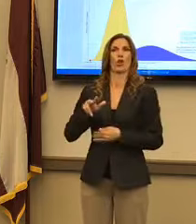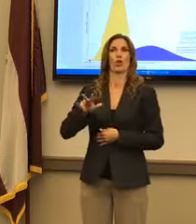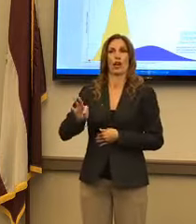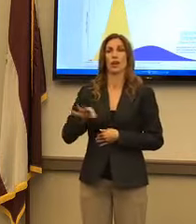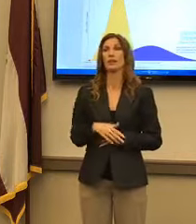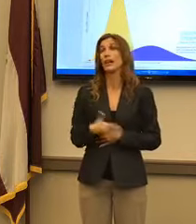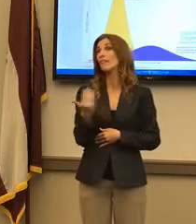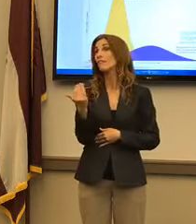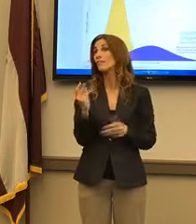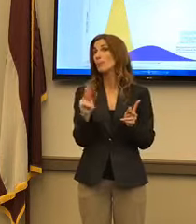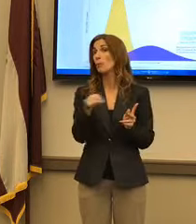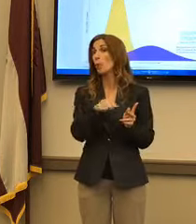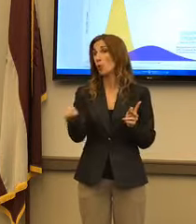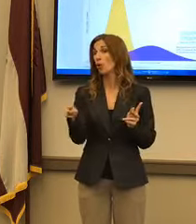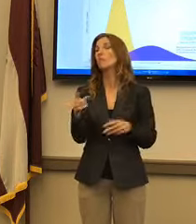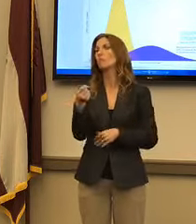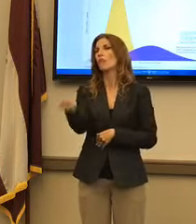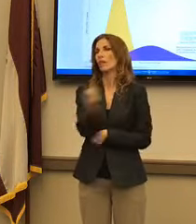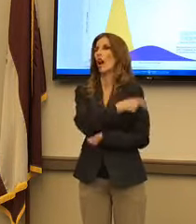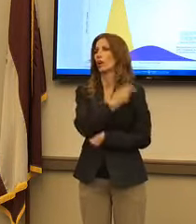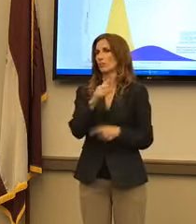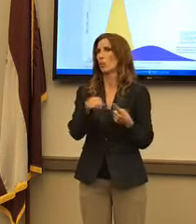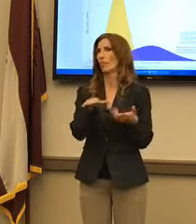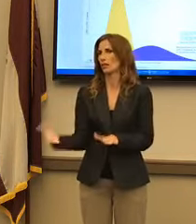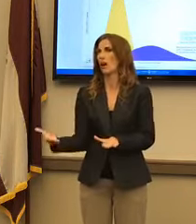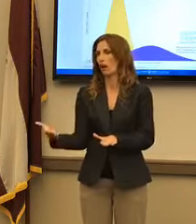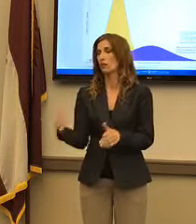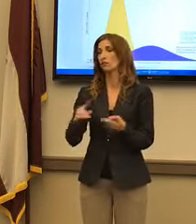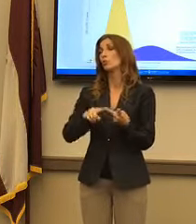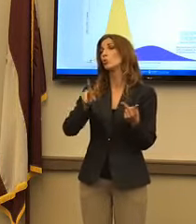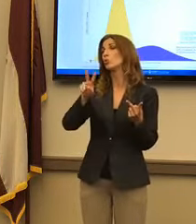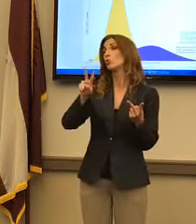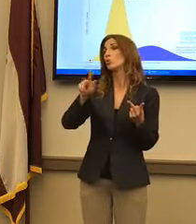those individuals passed away in a hospital 23 were in a long-term care